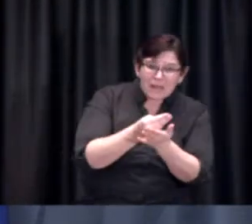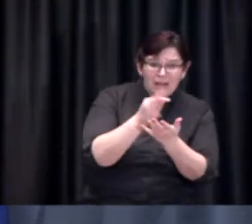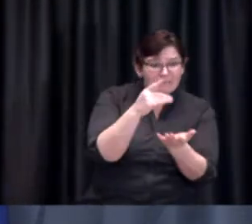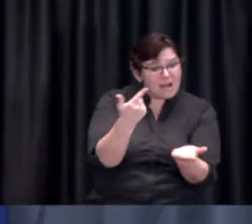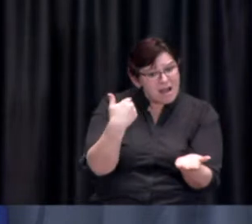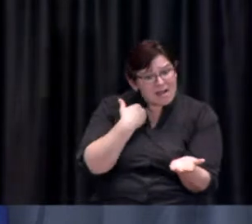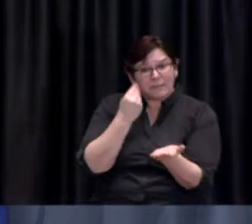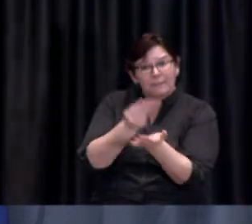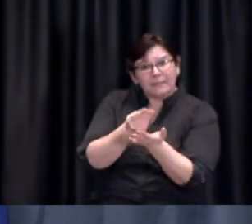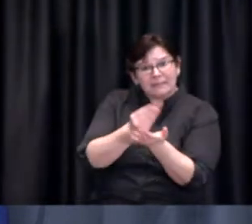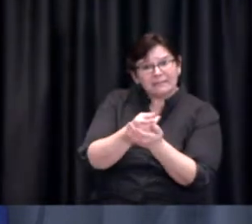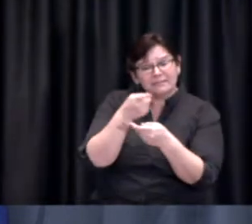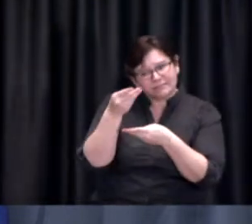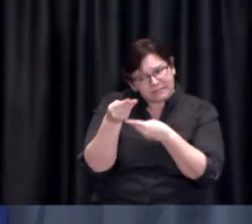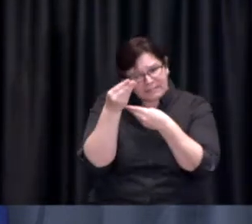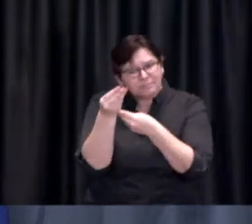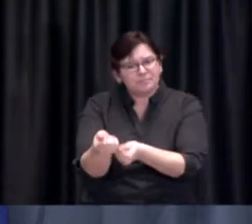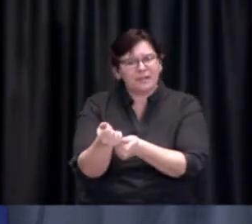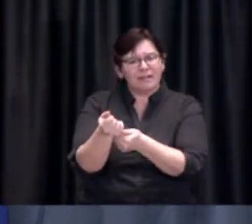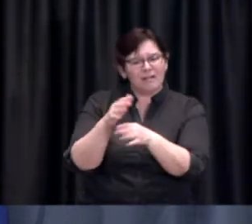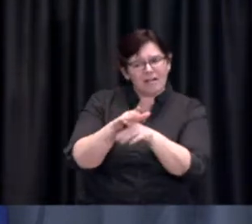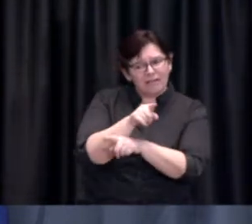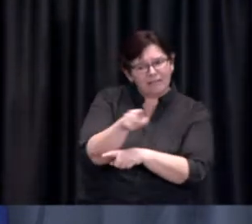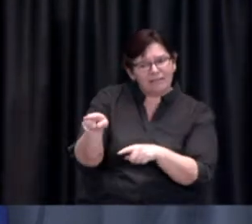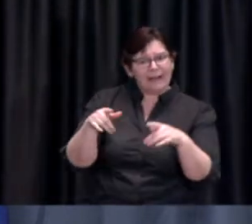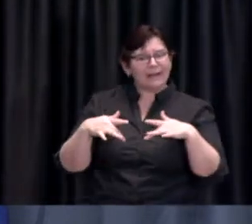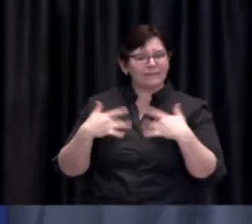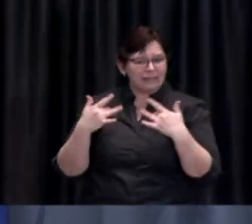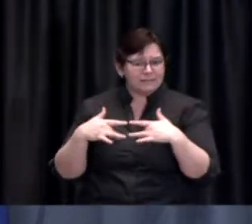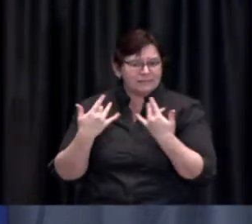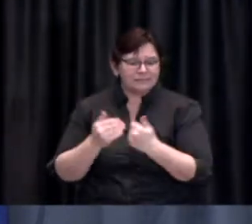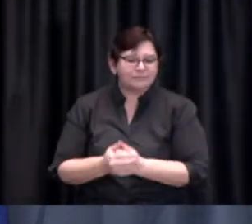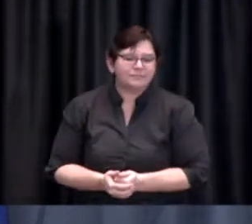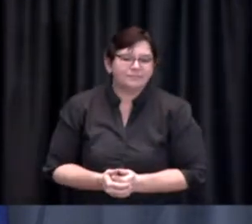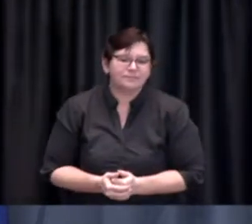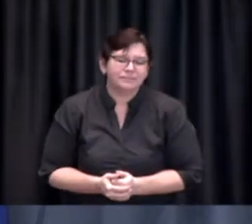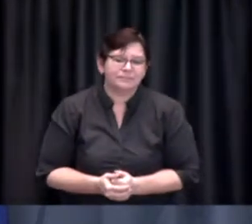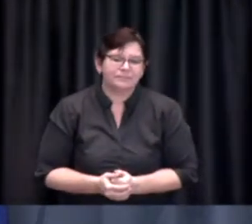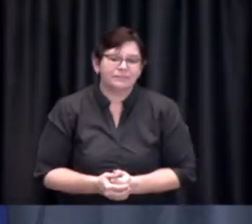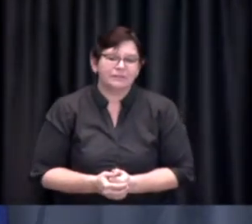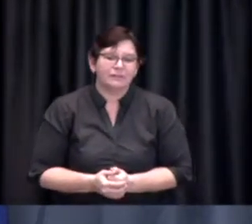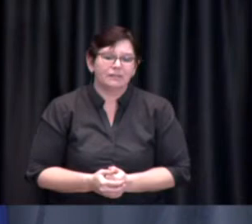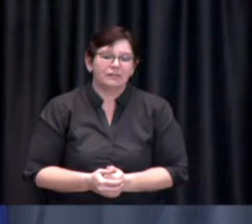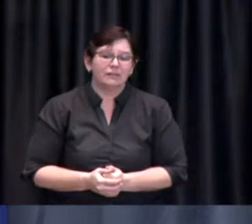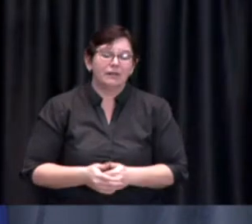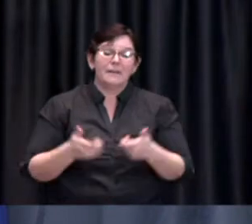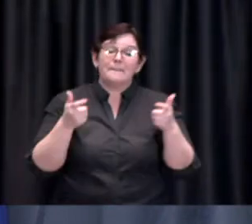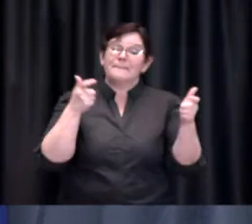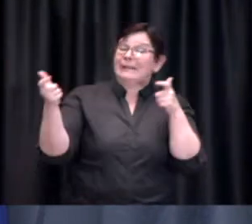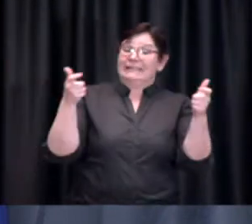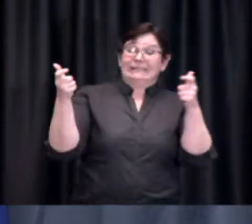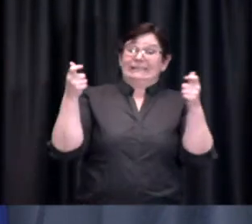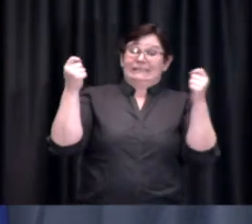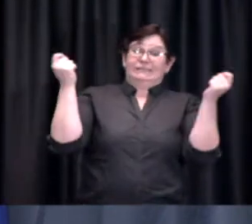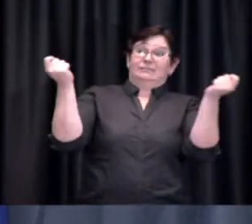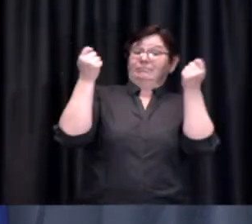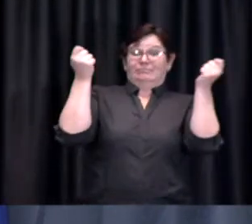events in turn support on an annual basis. Major festivals and events require long lead times for planning,